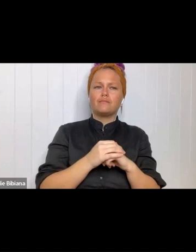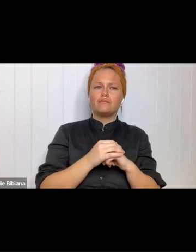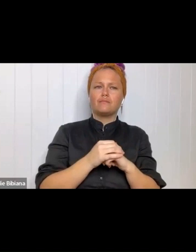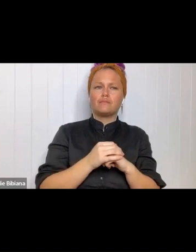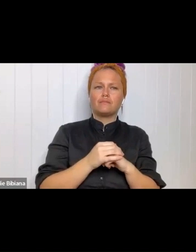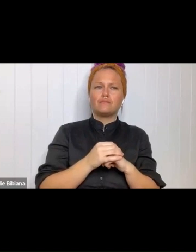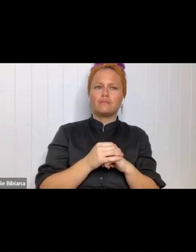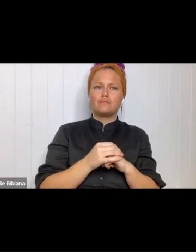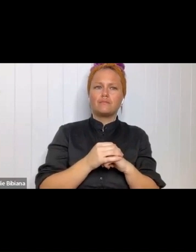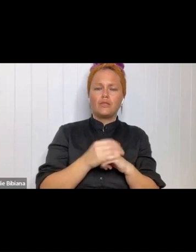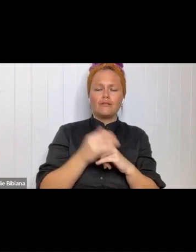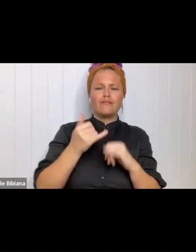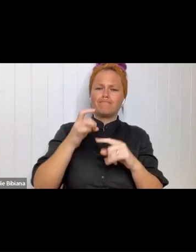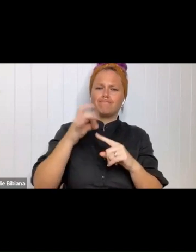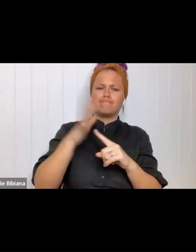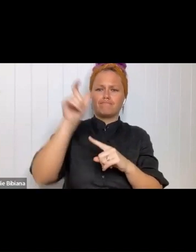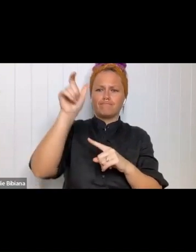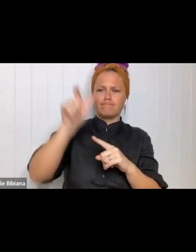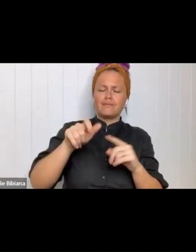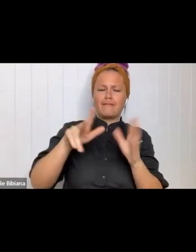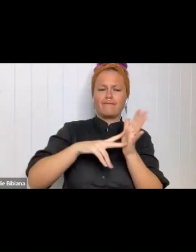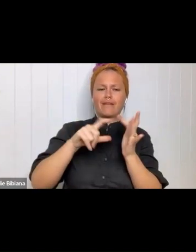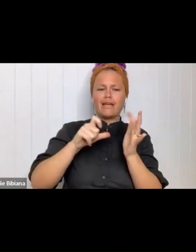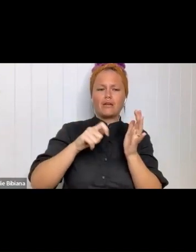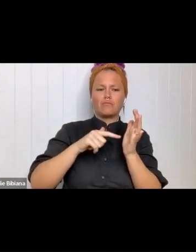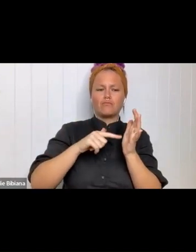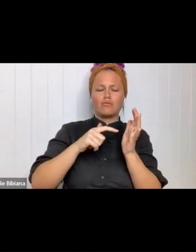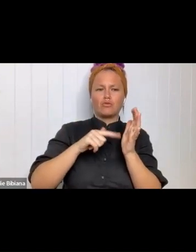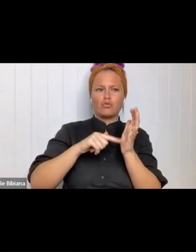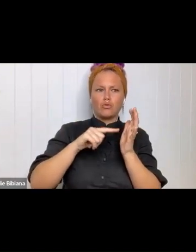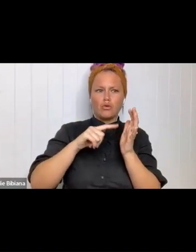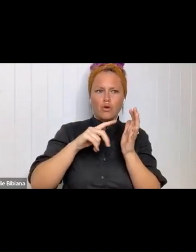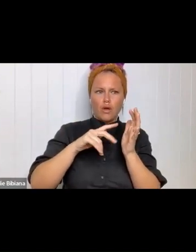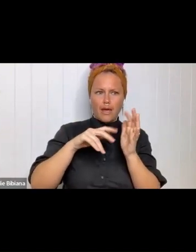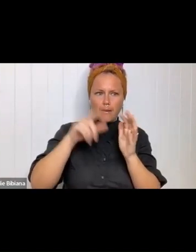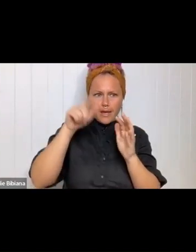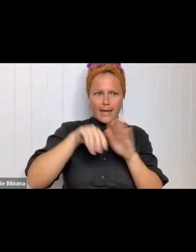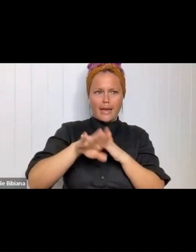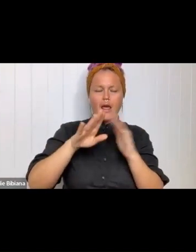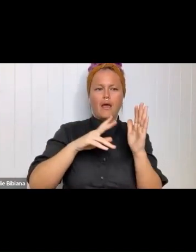person in Veronica Pardo that actually was a major part of my